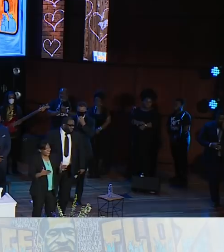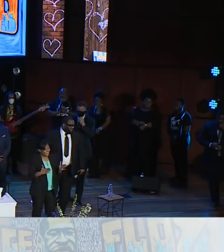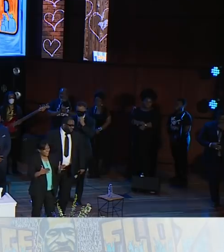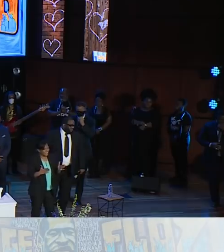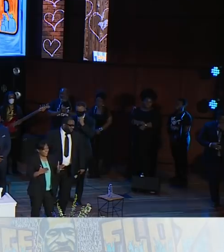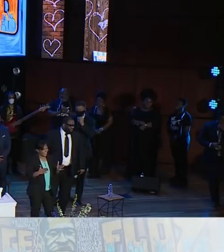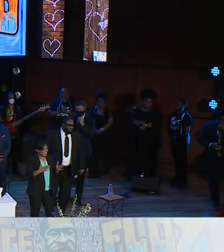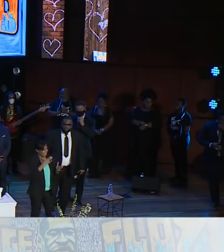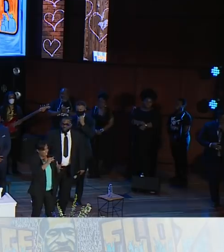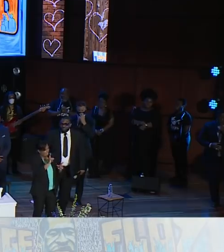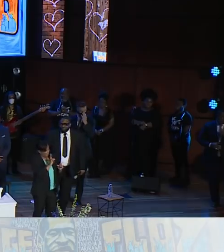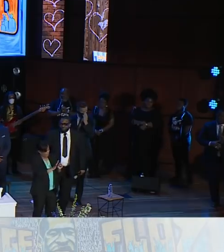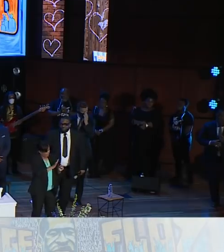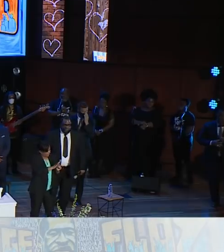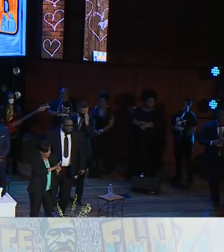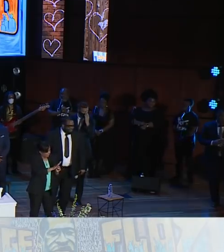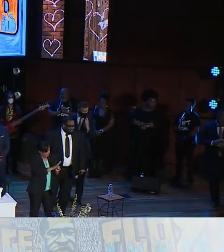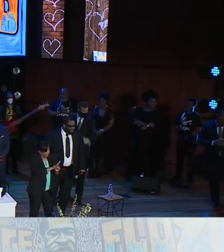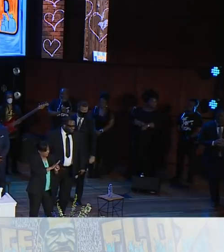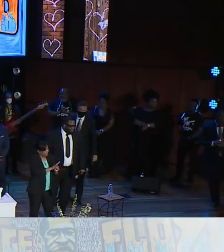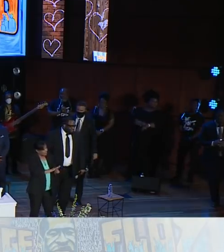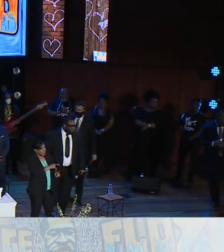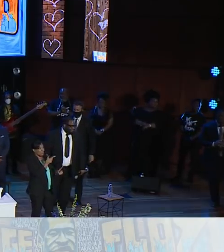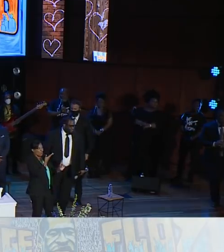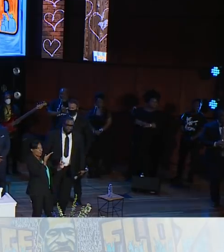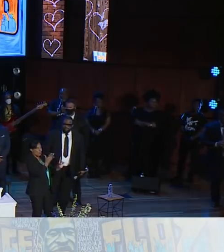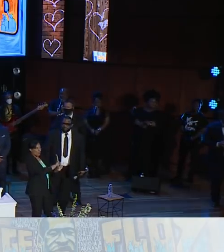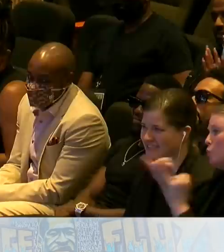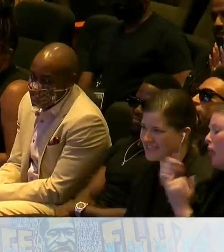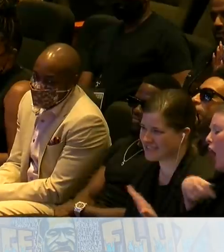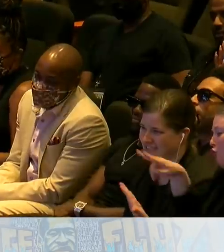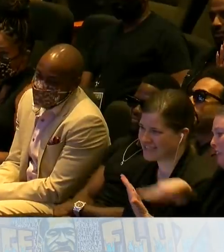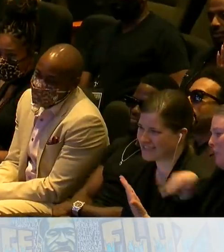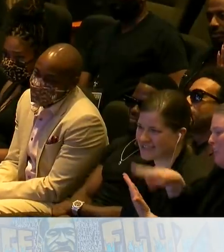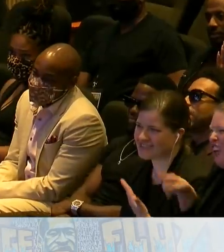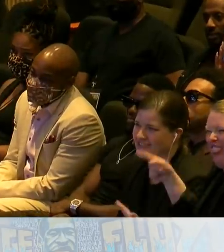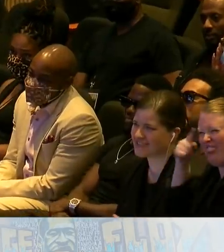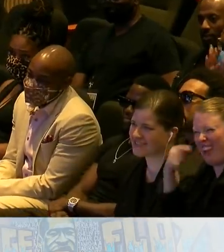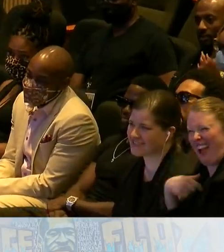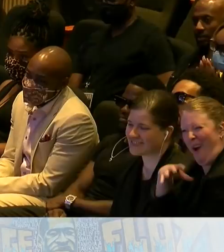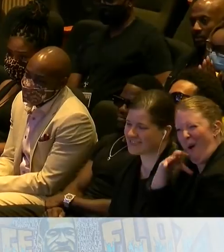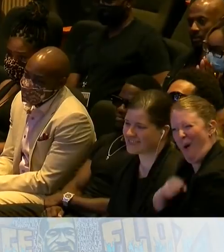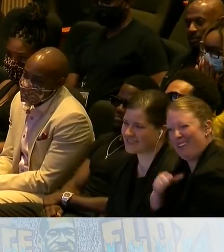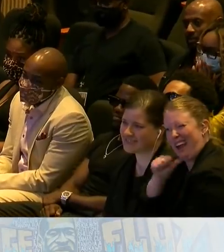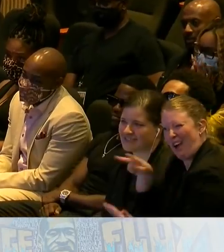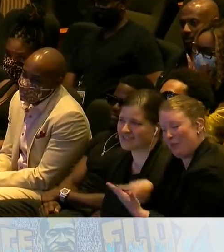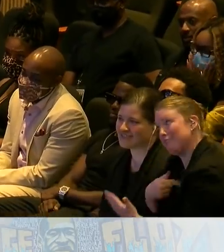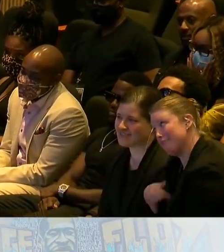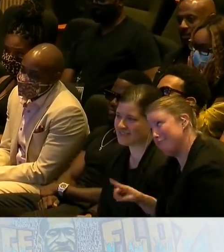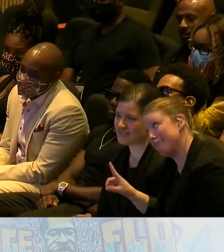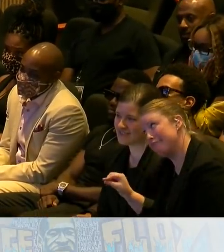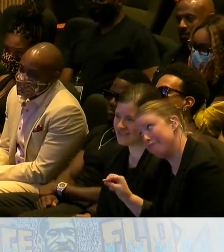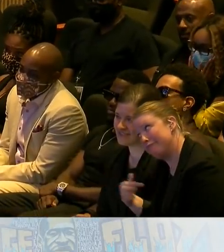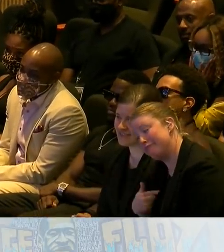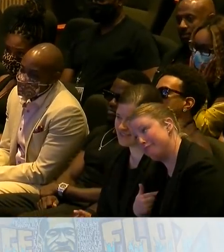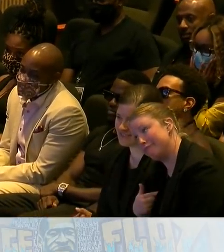IS TIFFANY HERE. ONE OF THE MOST POPULAR OUTSTANDING ARTIST THAT IS ALSO